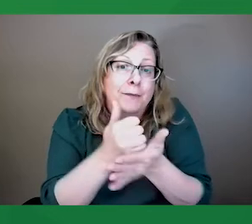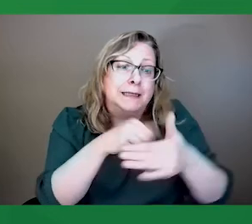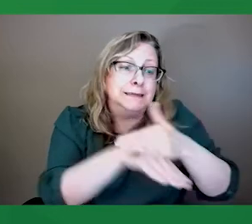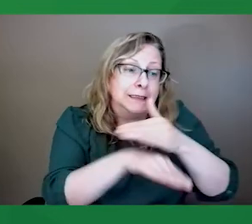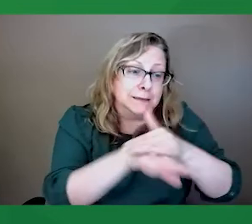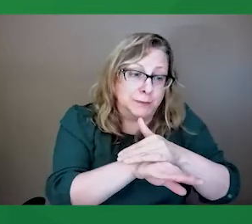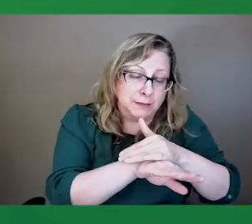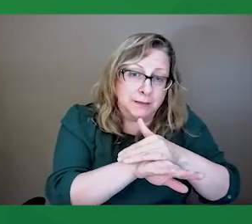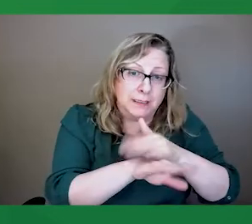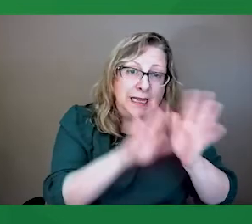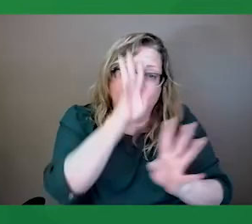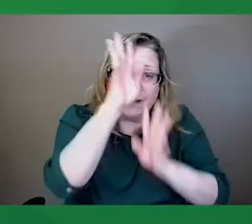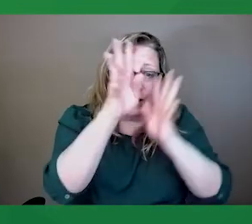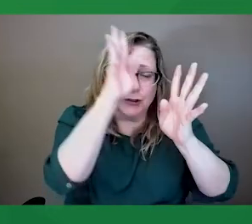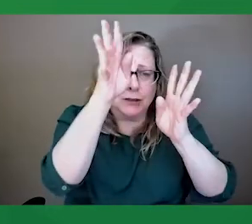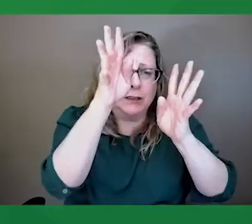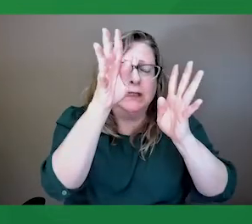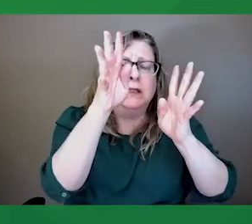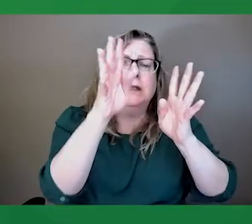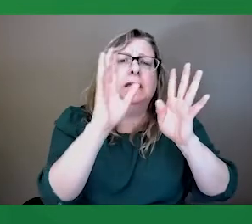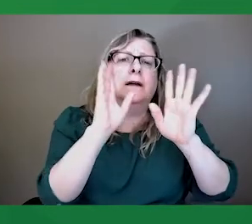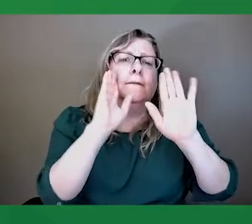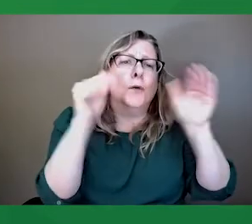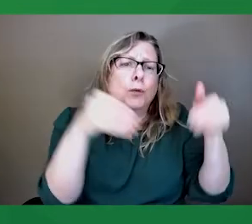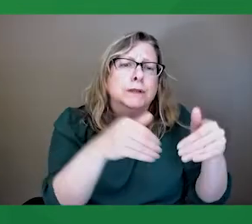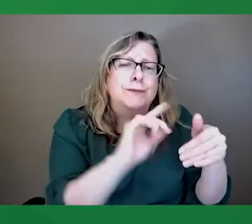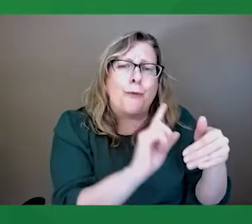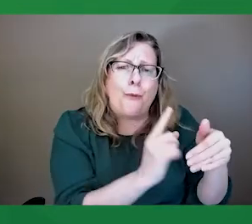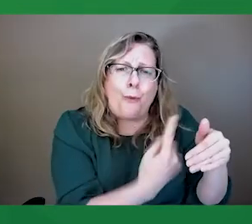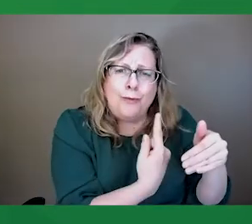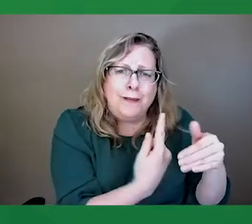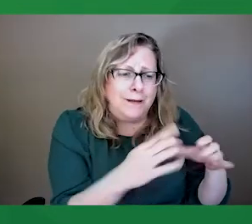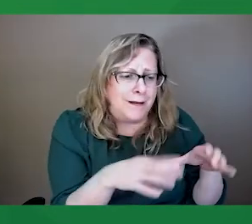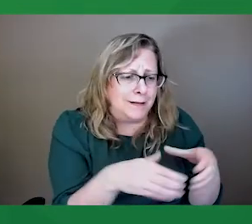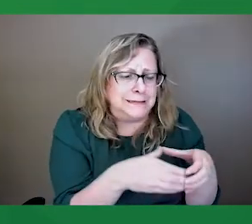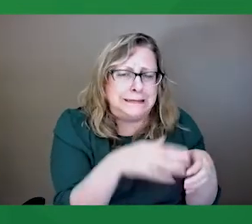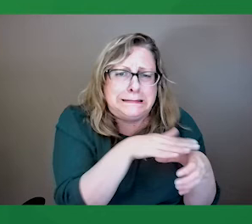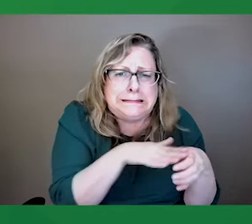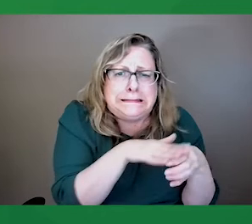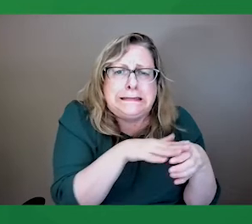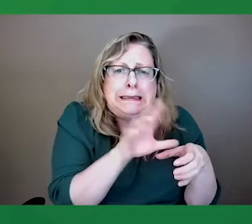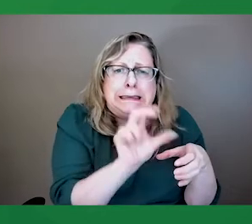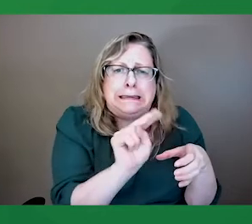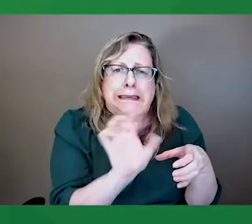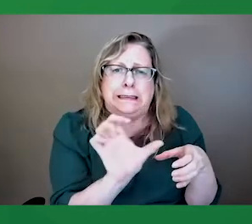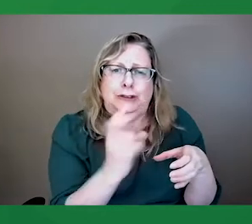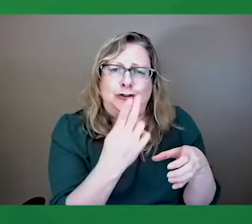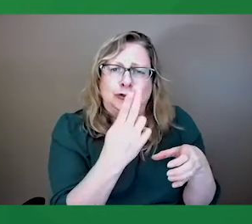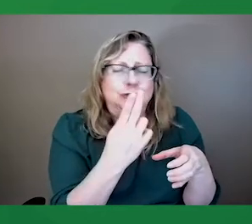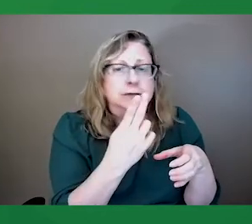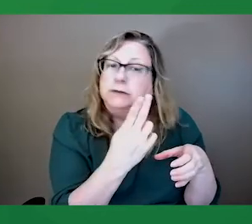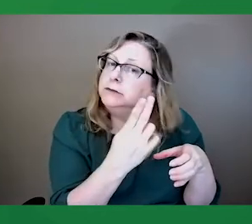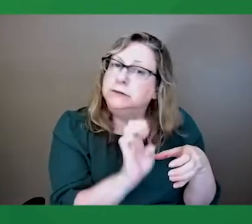from the so-called niche use cases to answering that perennial scalability question